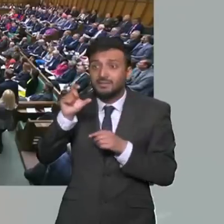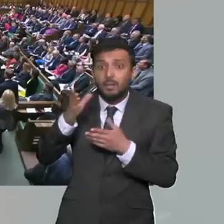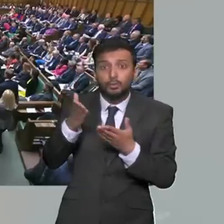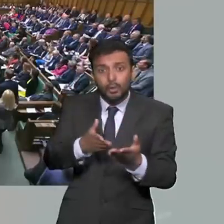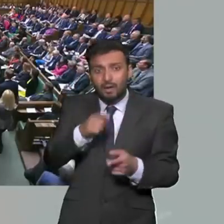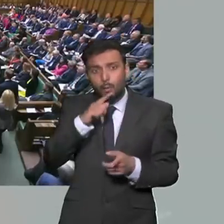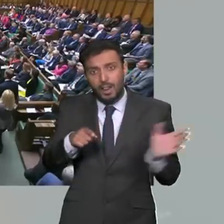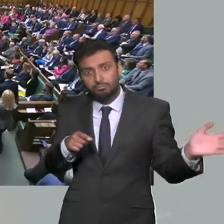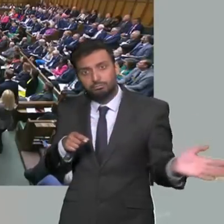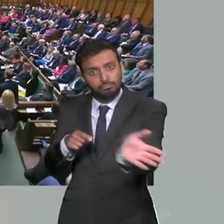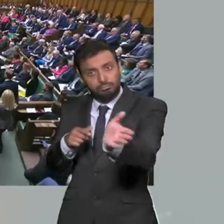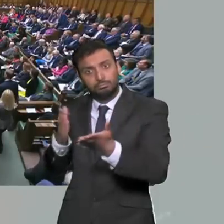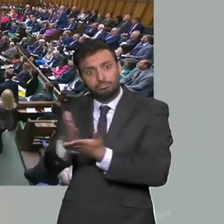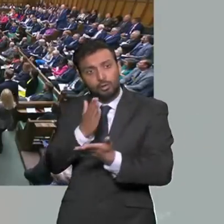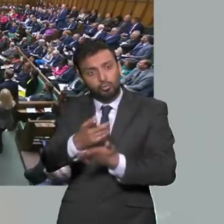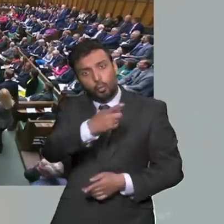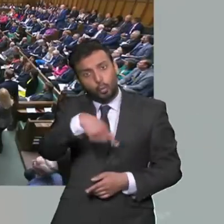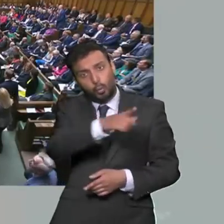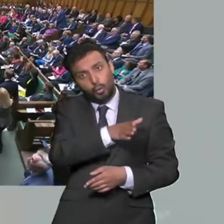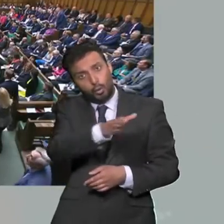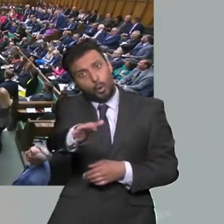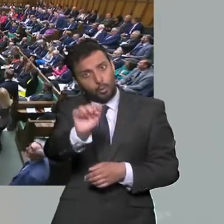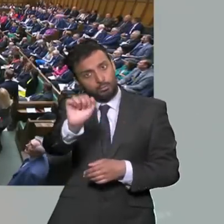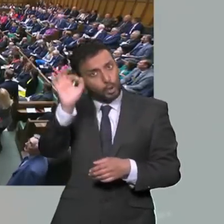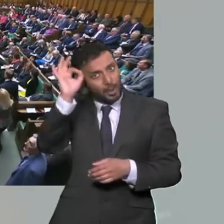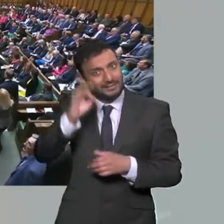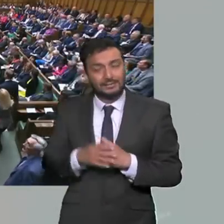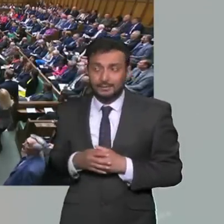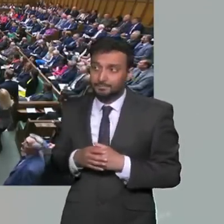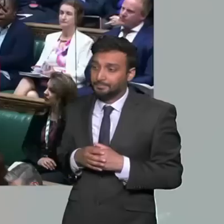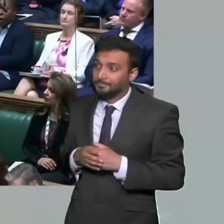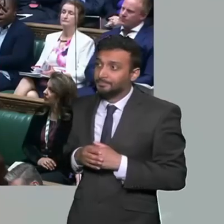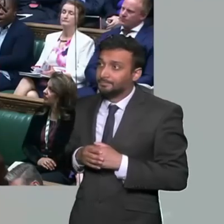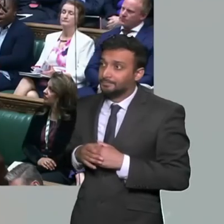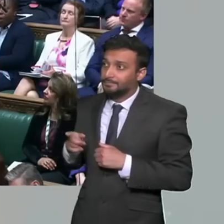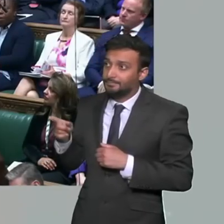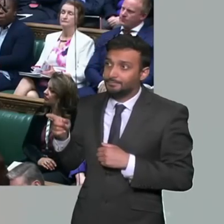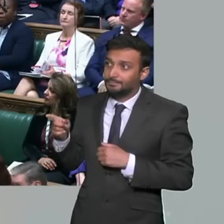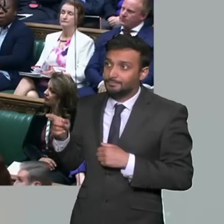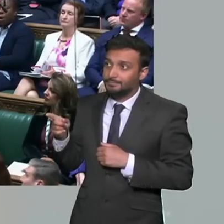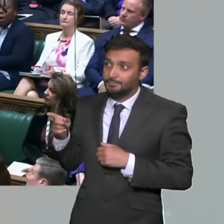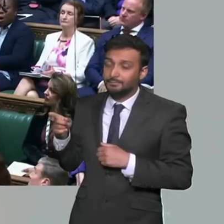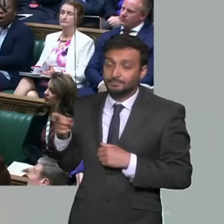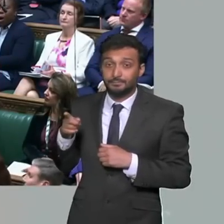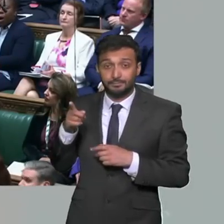Fleur Anderson (Putney) (Lab) Q9. The Prime Minister is leading a long queue of Conservative MPs lining up to show how